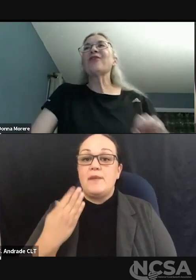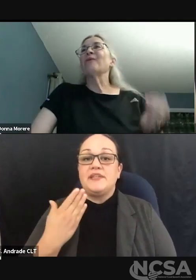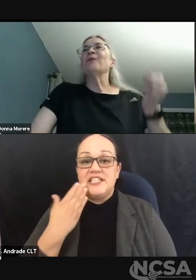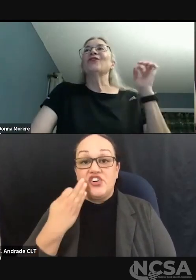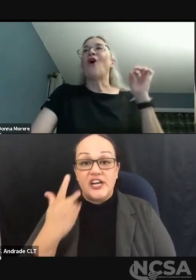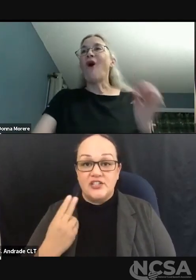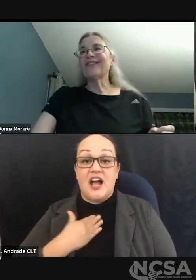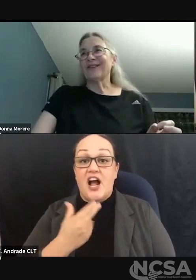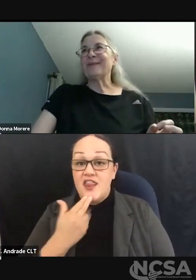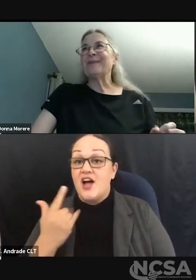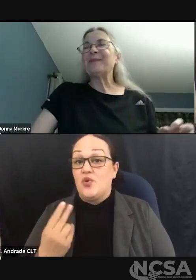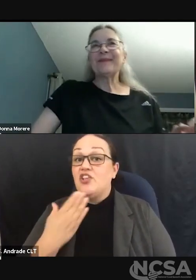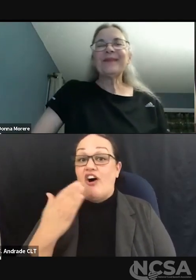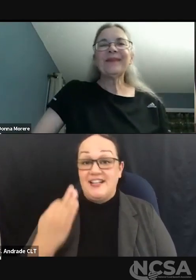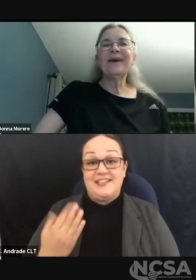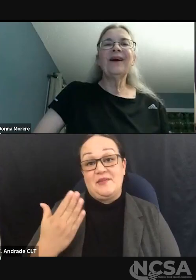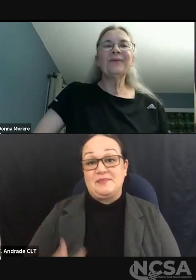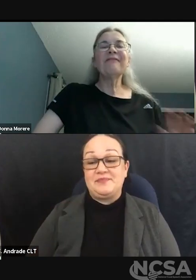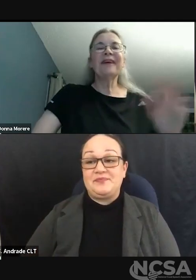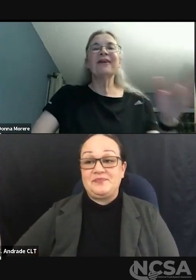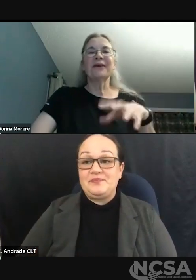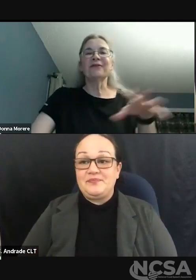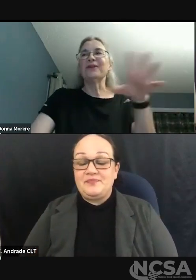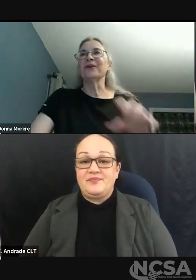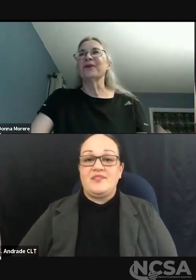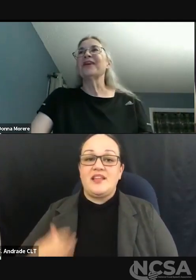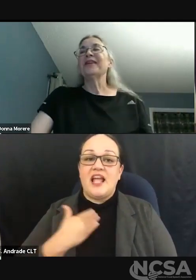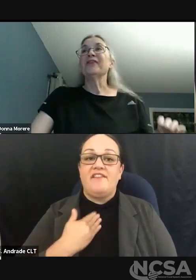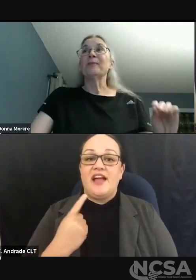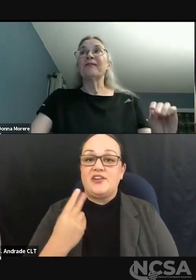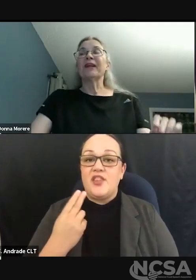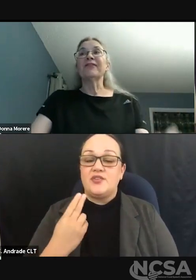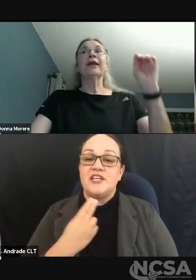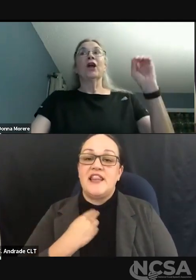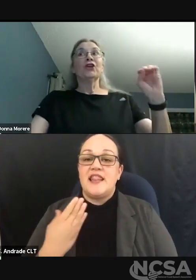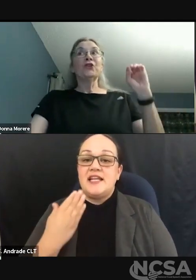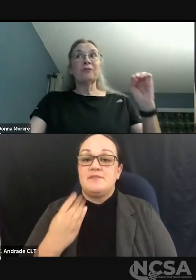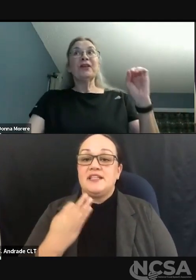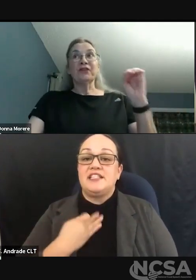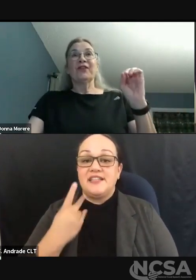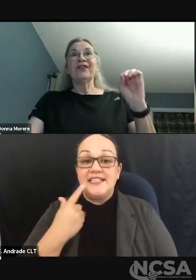I thought was awesome. When I found those materials that specifically said Cued Speech for these kids.